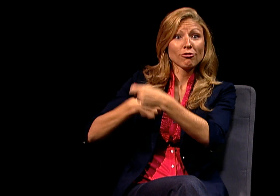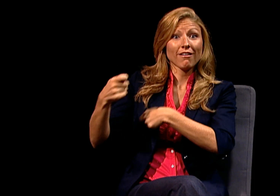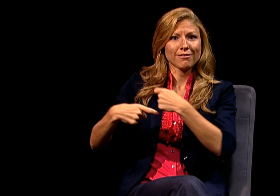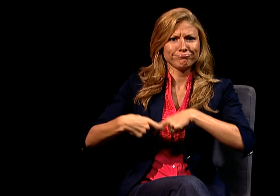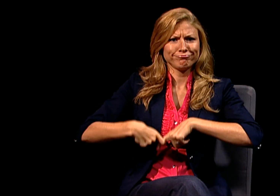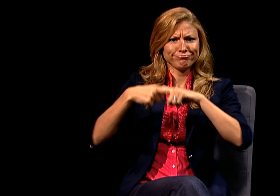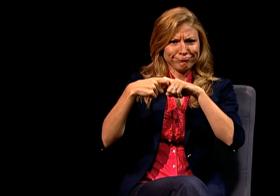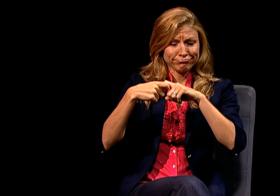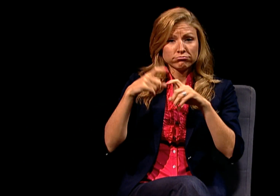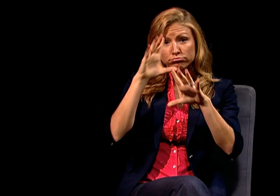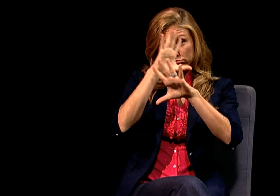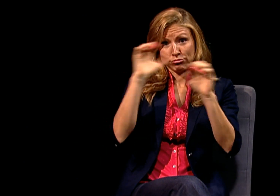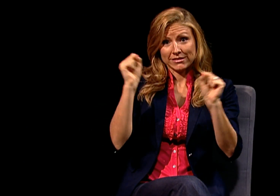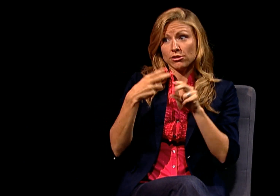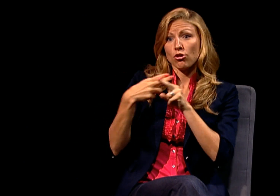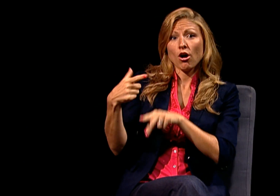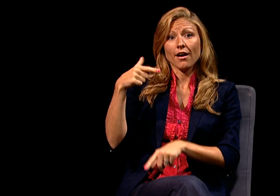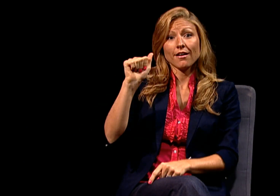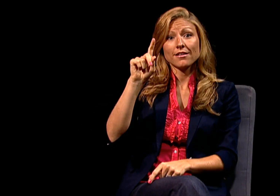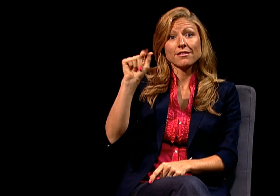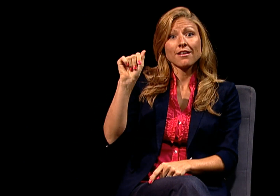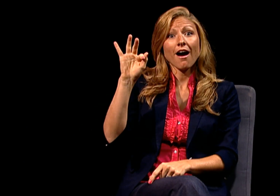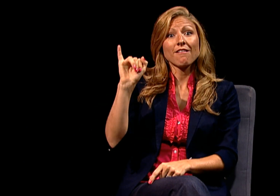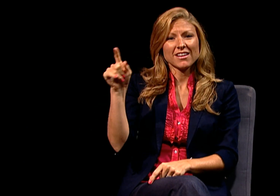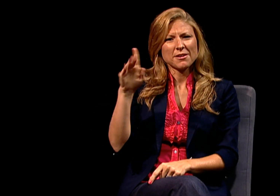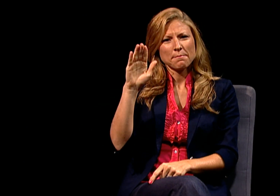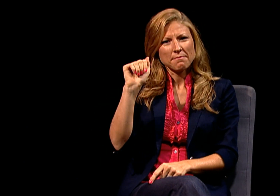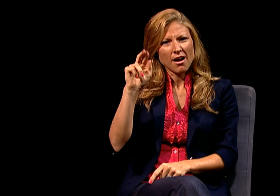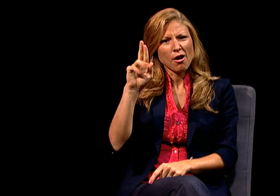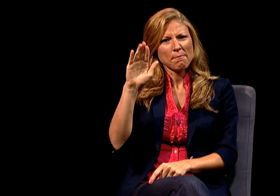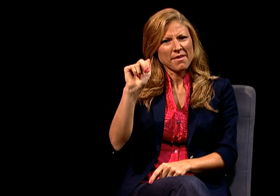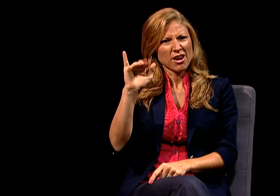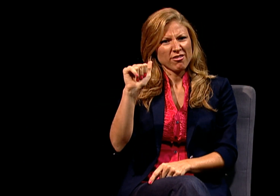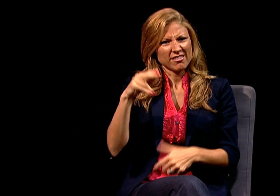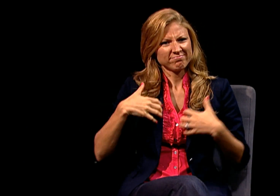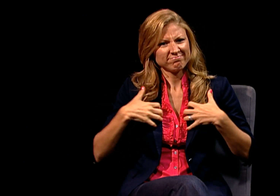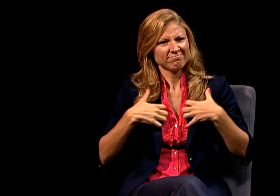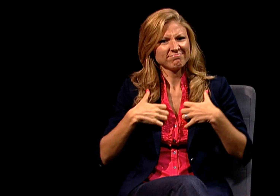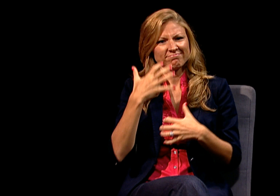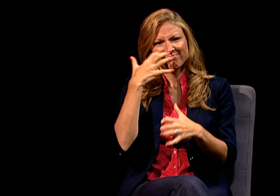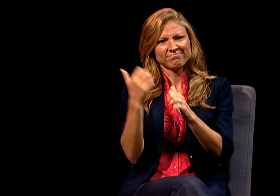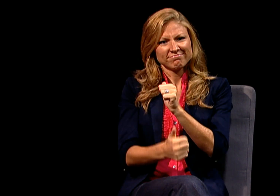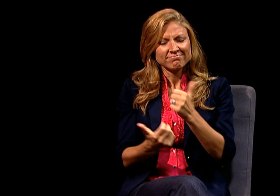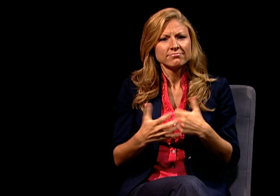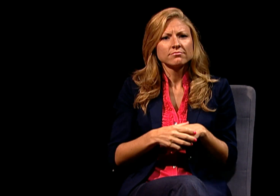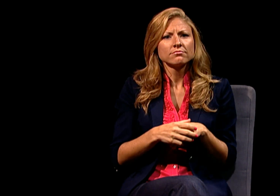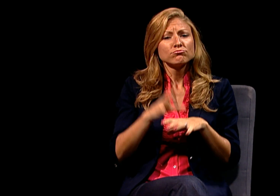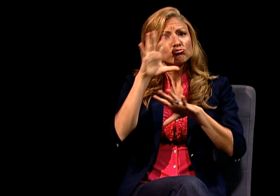FOR EXAMPLE, TRADE TO LIBYA HALTED. PRESIDENT CALLS GADDAFI BARBARIAN.